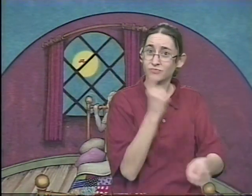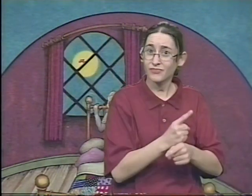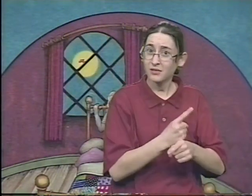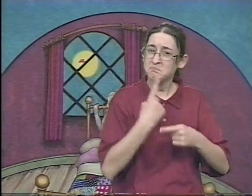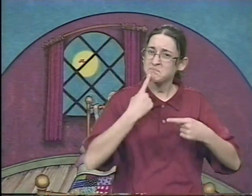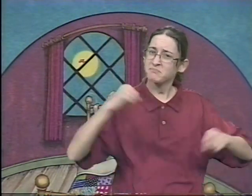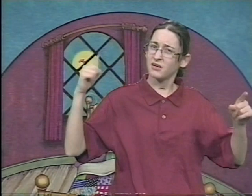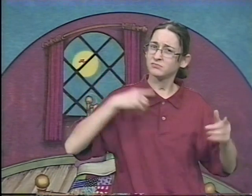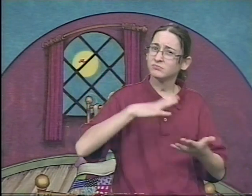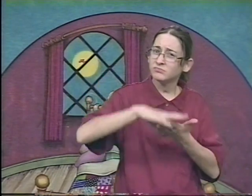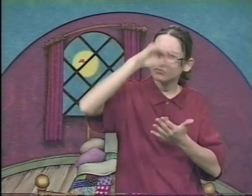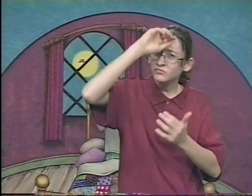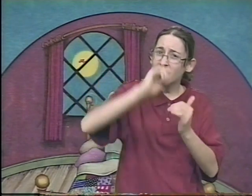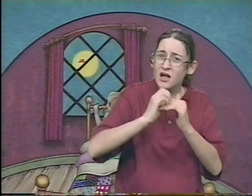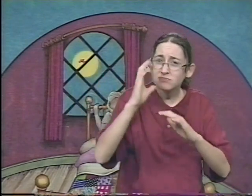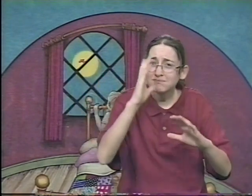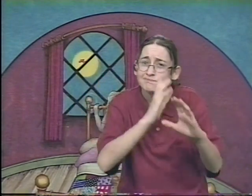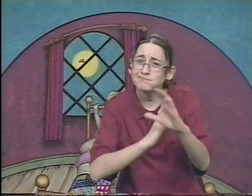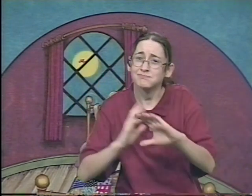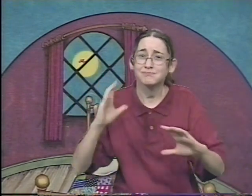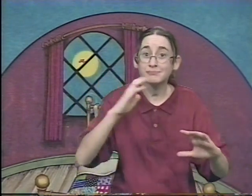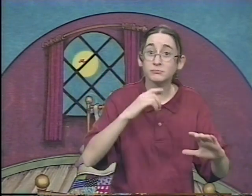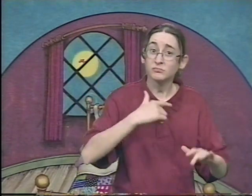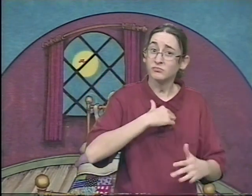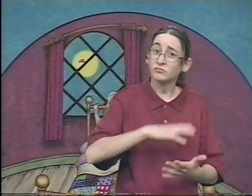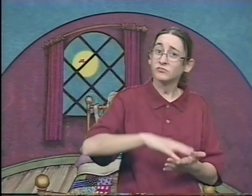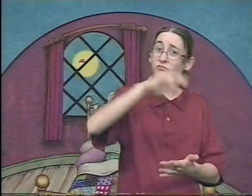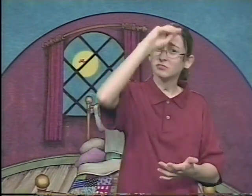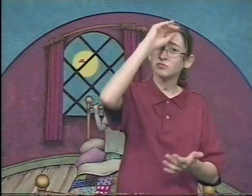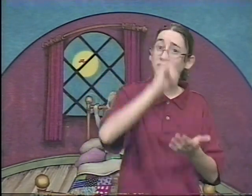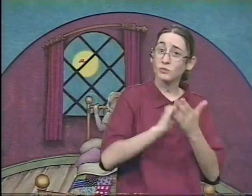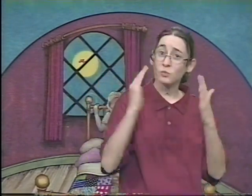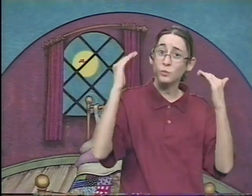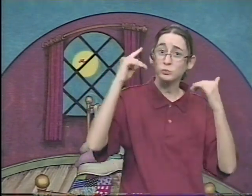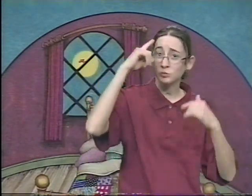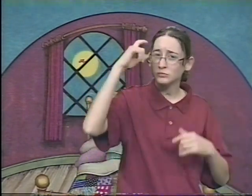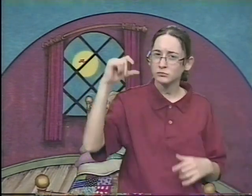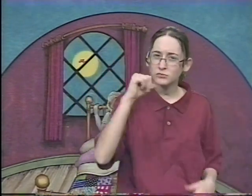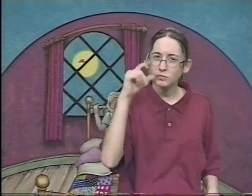My grandfather had been right. At last I had learned how to look.